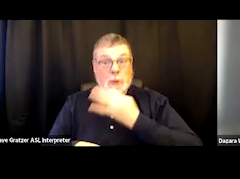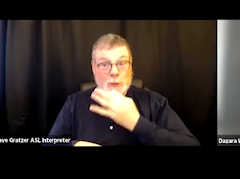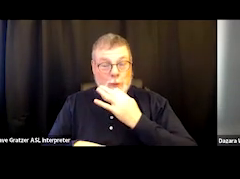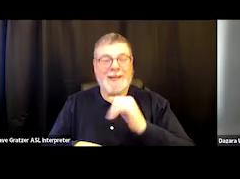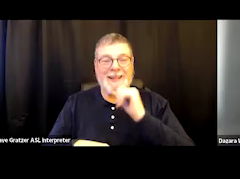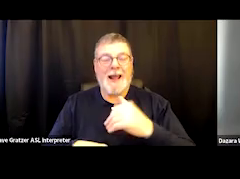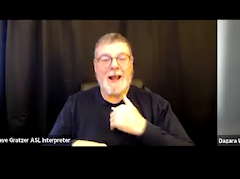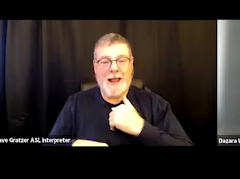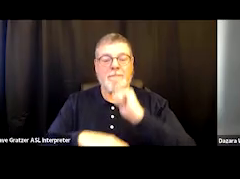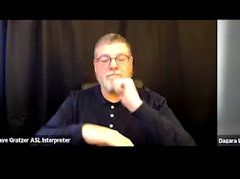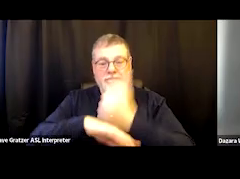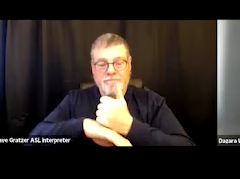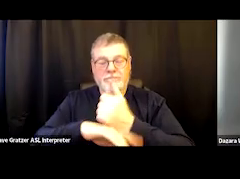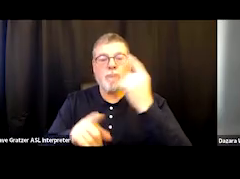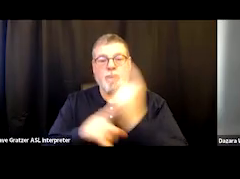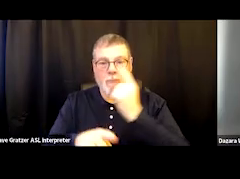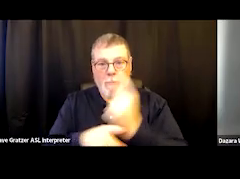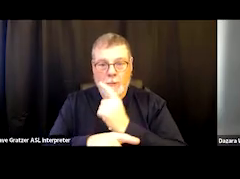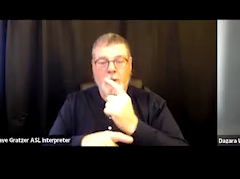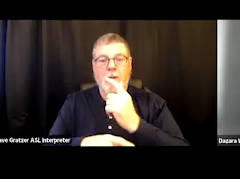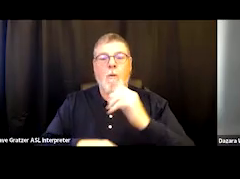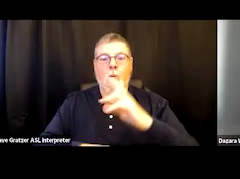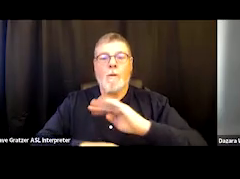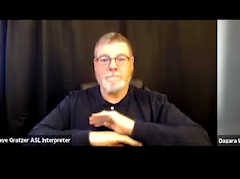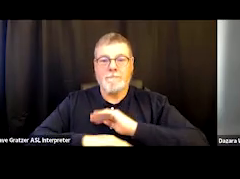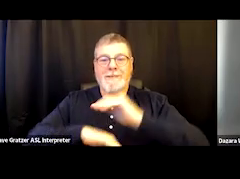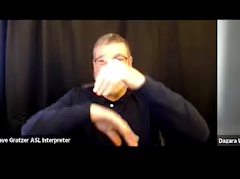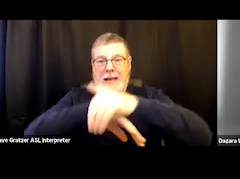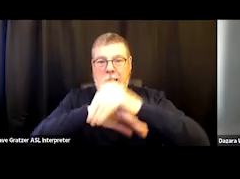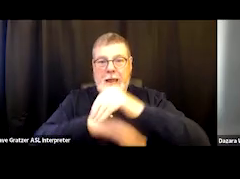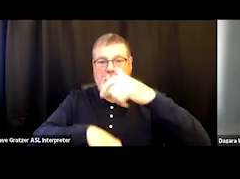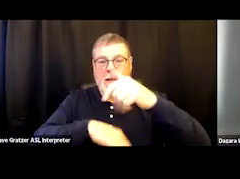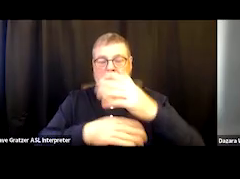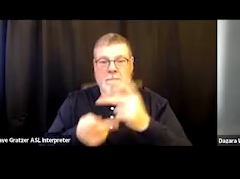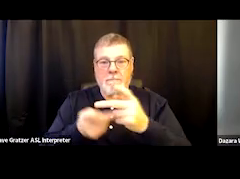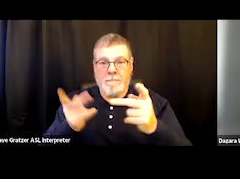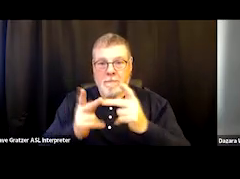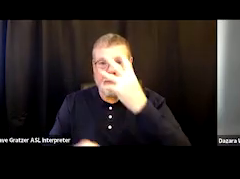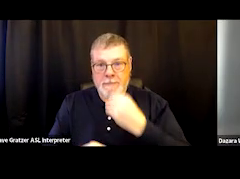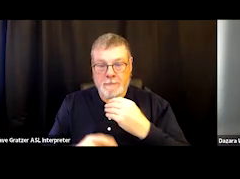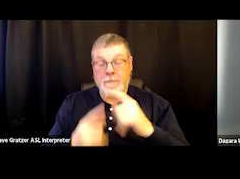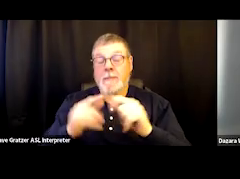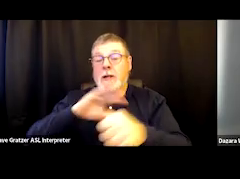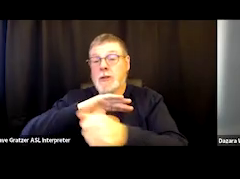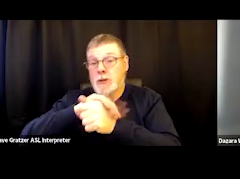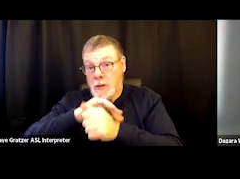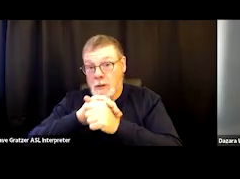a fixed, or regular, or adequate nighttime residence. And some examples include shelters, outside,